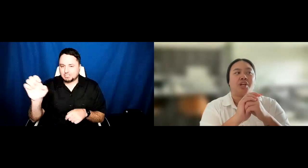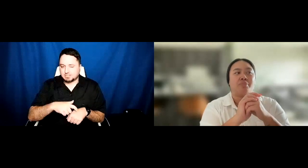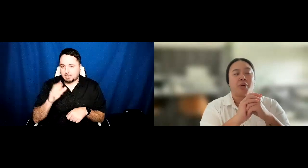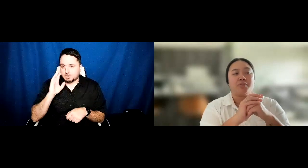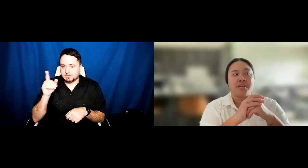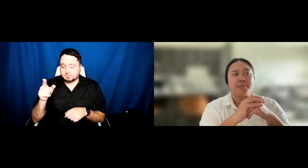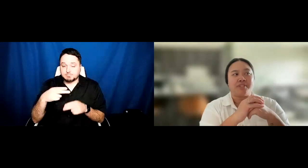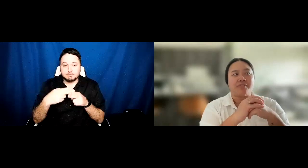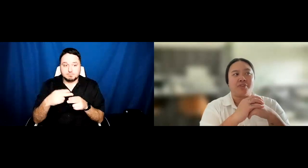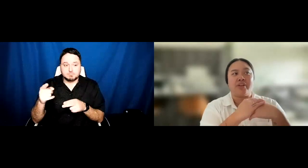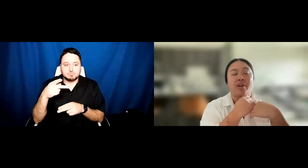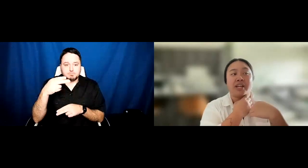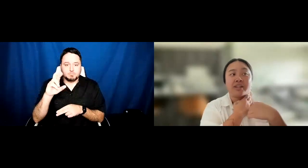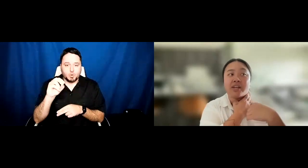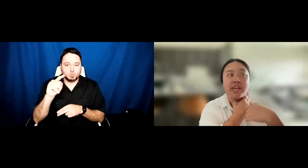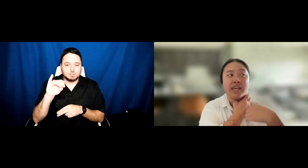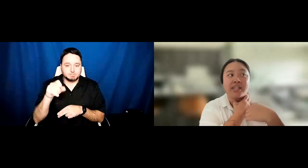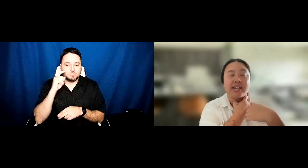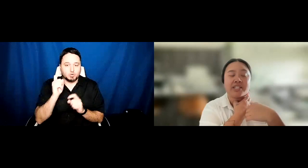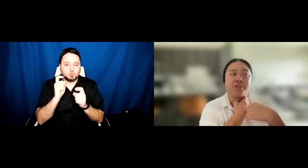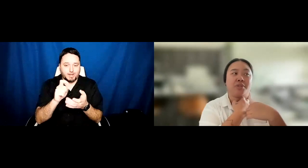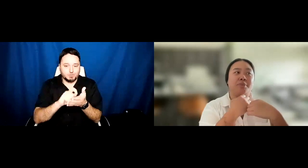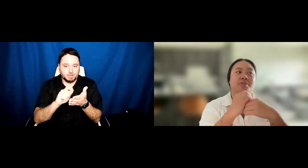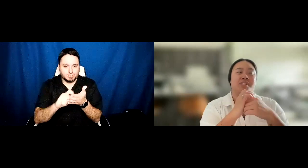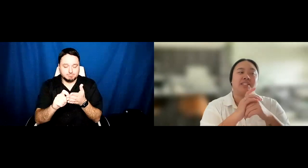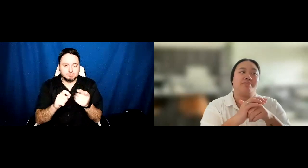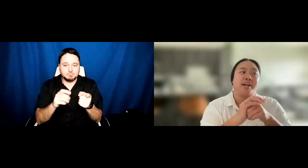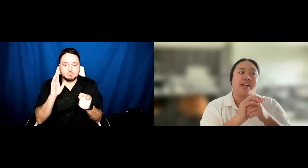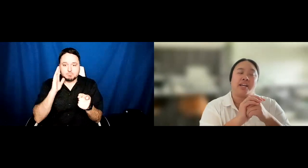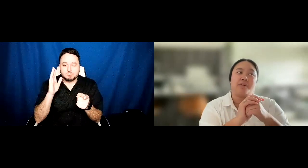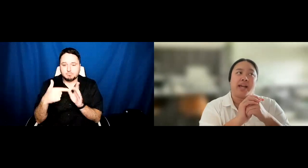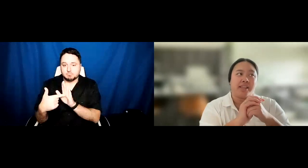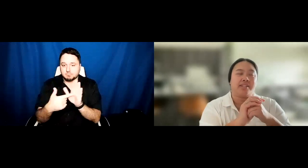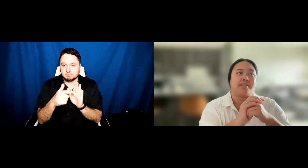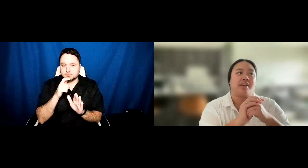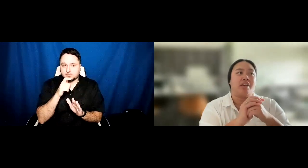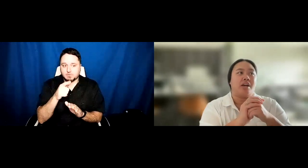which is called Pro Tips for Grant Writing. And that's going to be presented by Hello Alice.